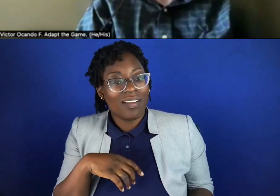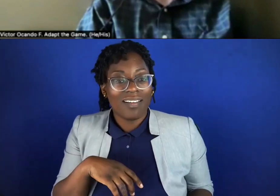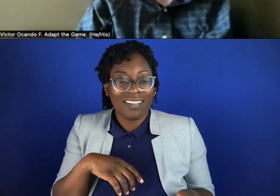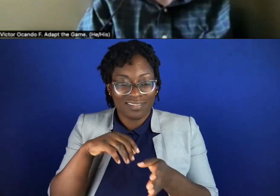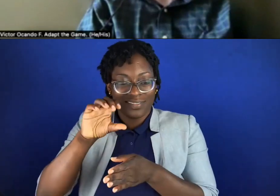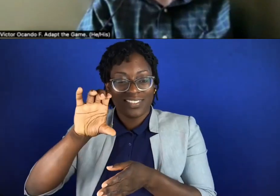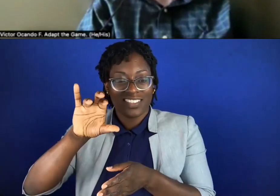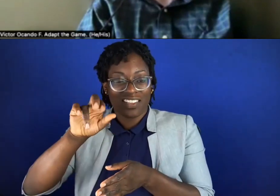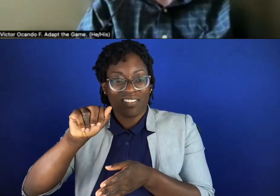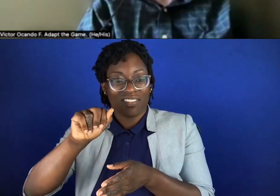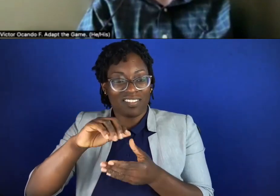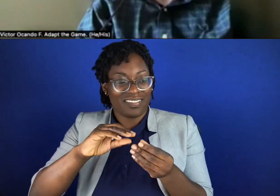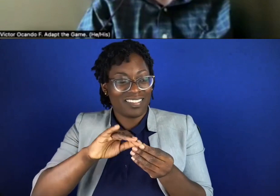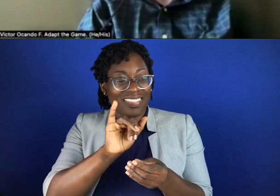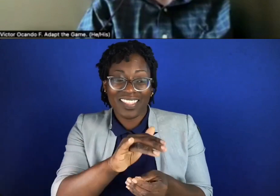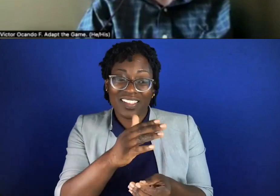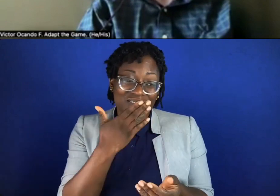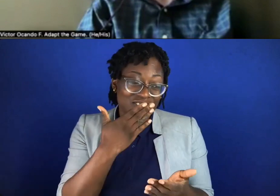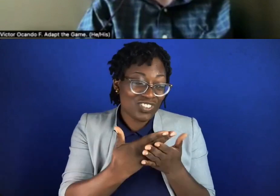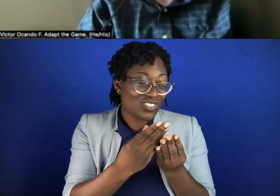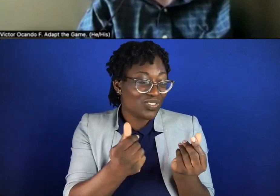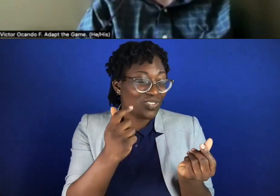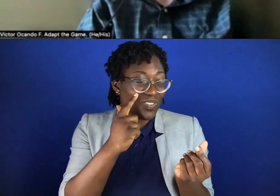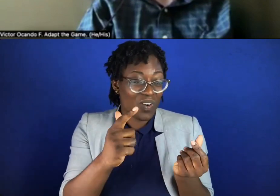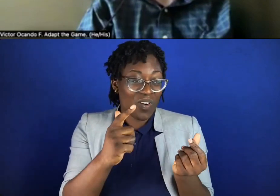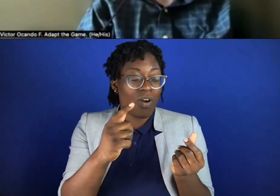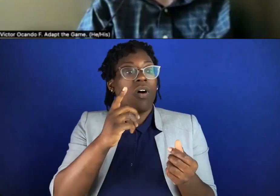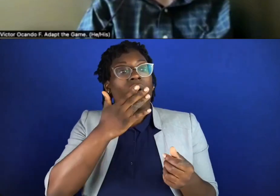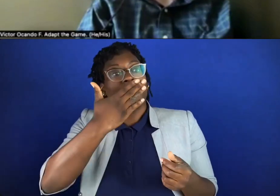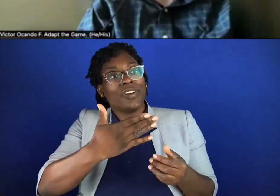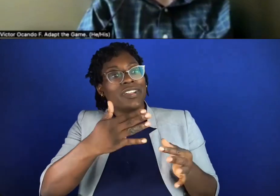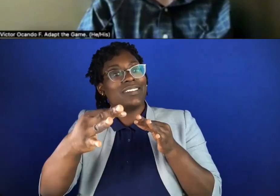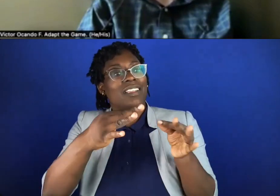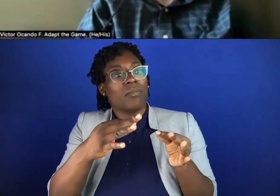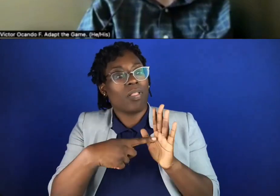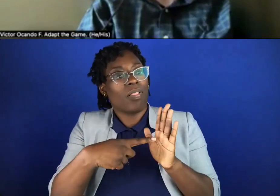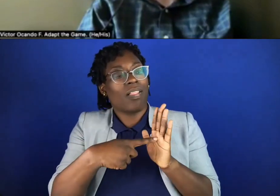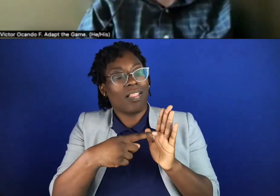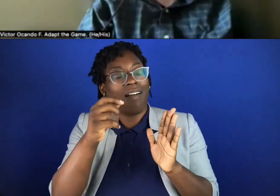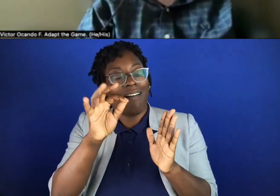So, alright I mean it this time this is the last question.